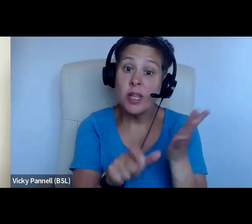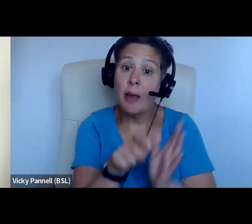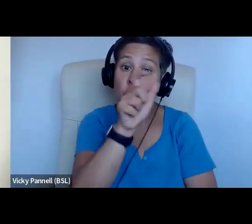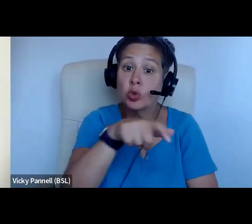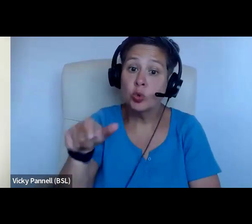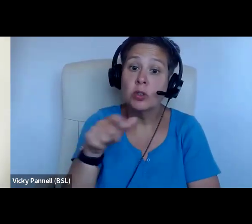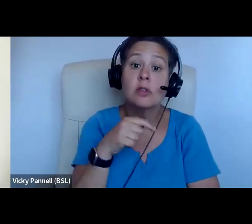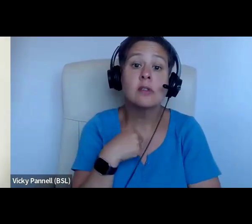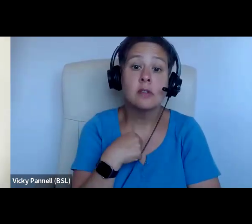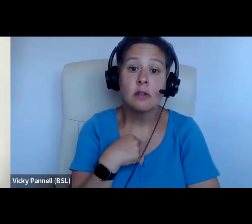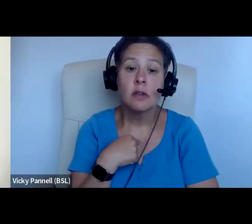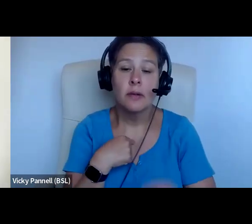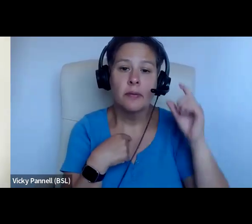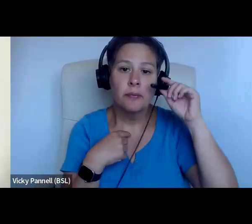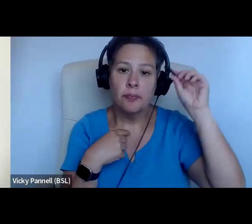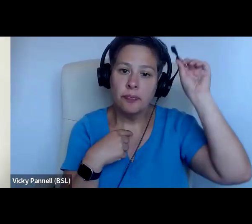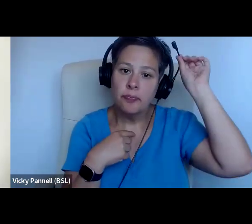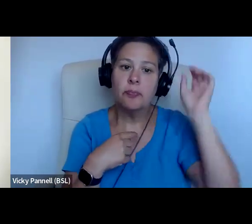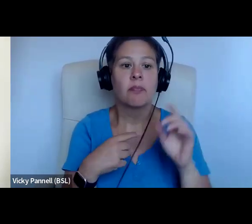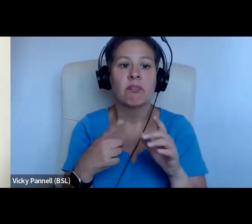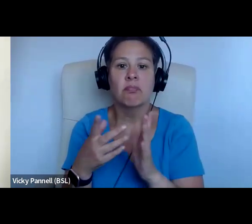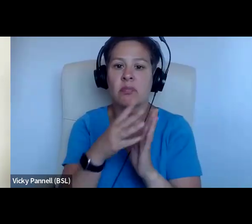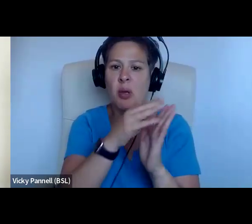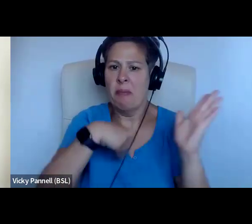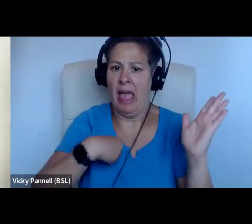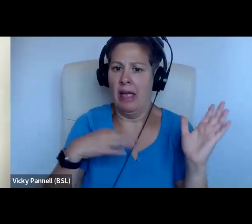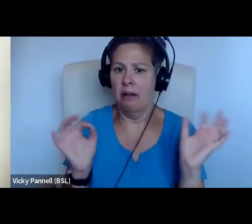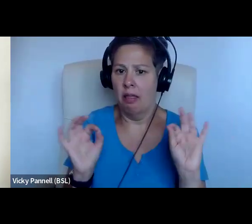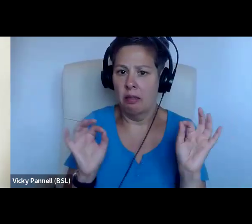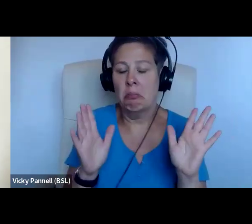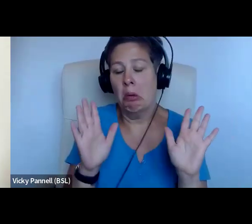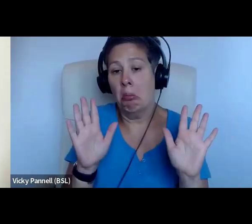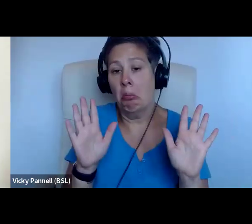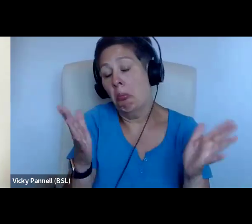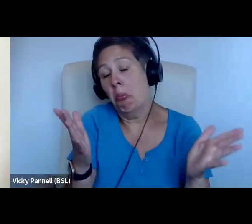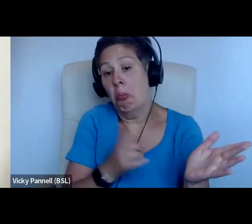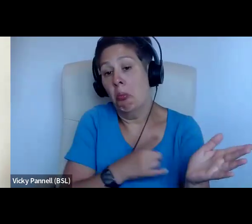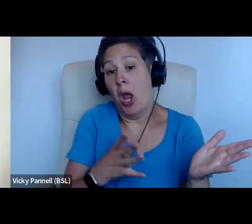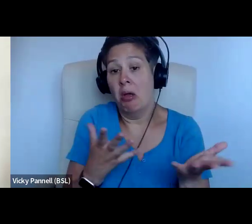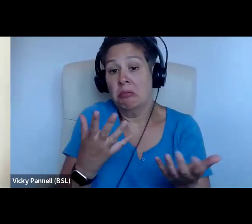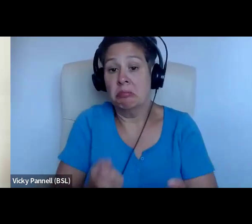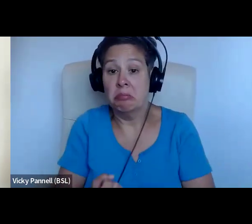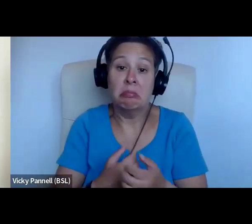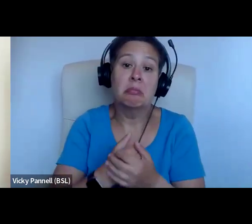because it meant I could talk to people about the topic of the article and that kind of... although I didn't have a,